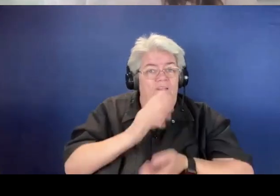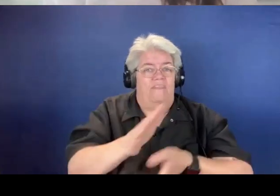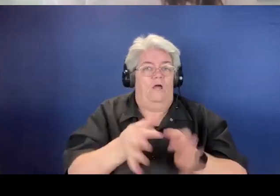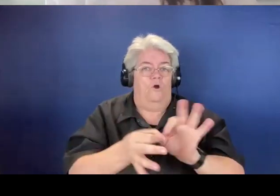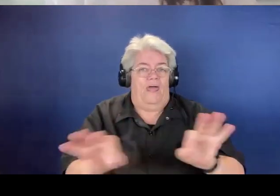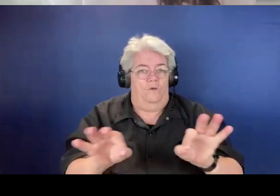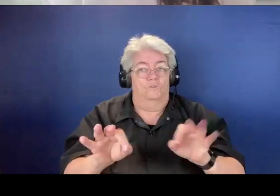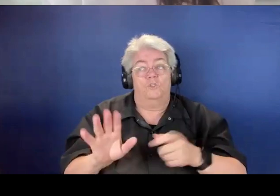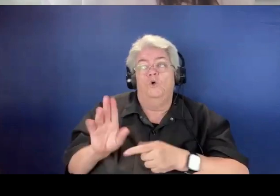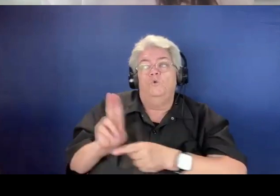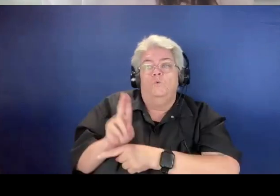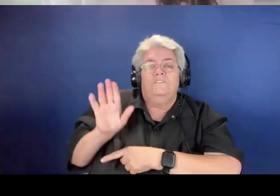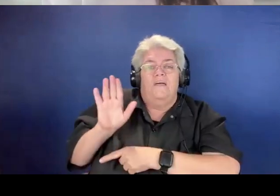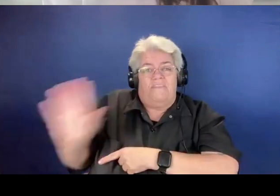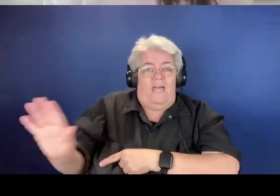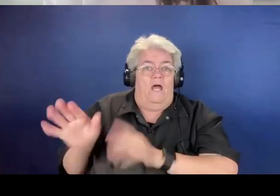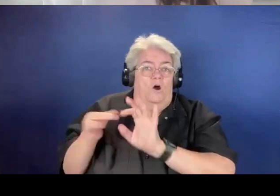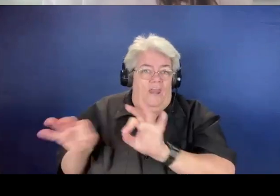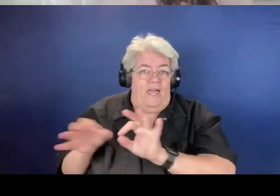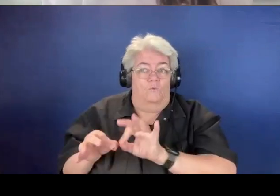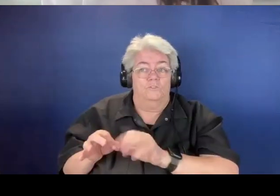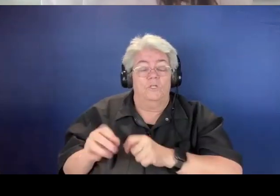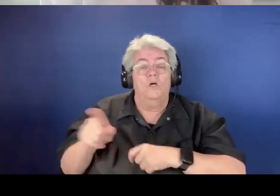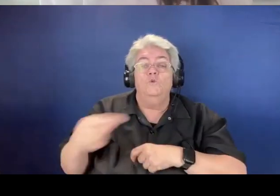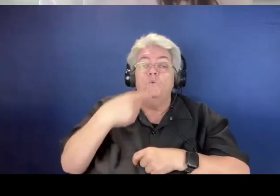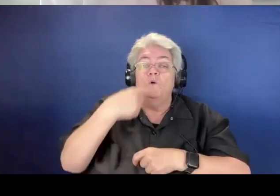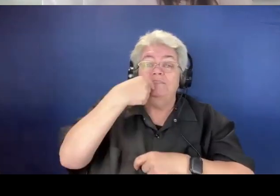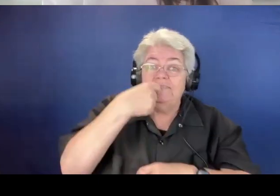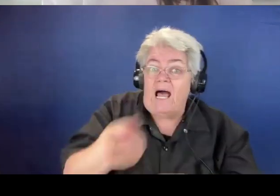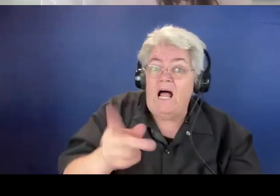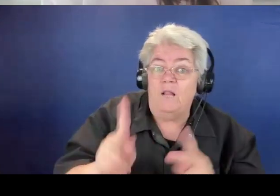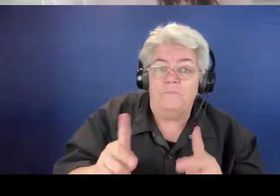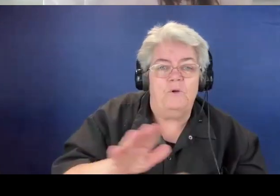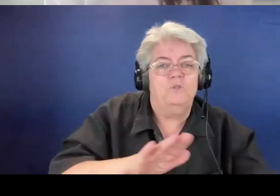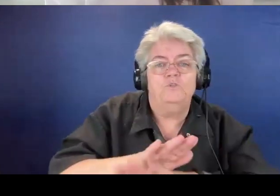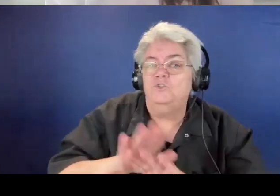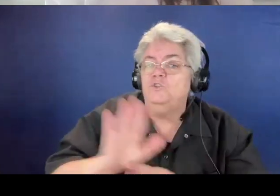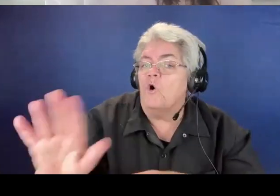Discouraging families from using their native language reduces that child's